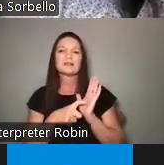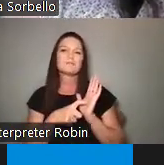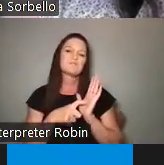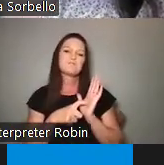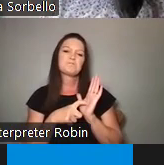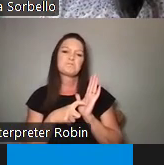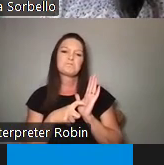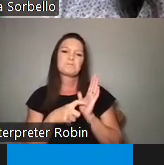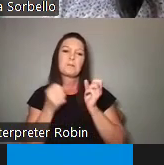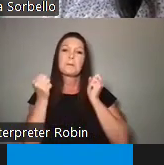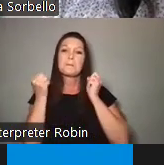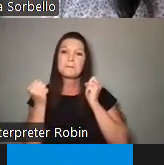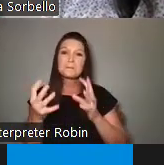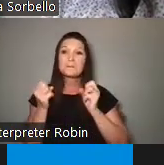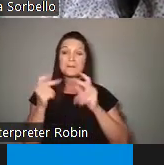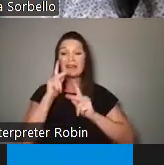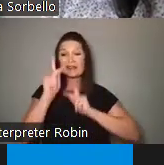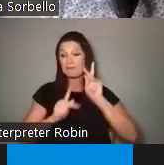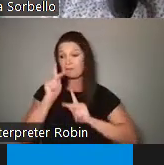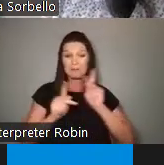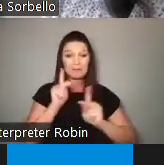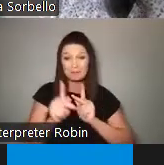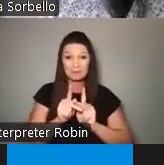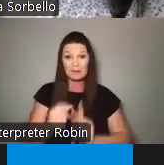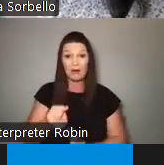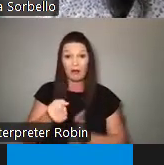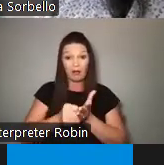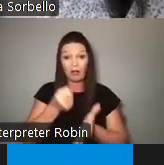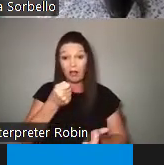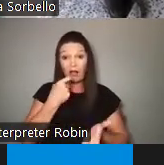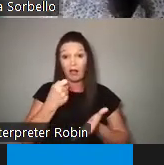Not everybody who takes something is looking